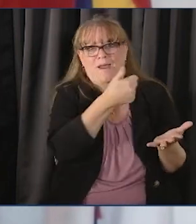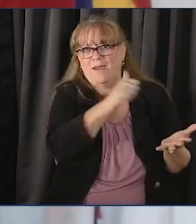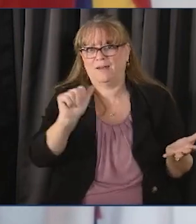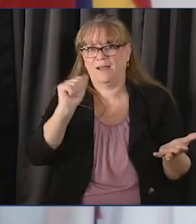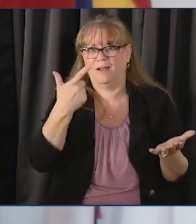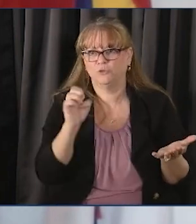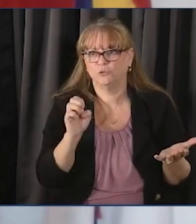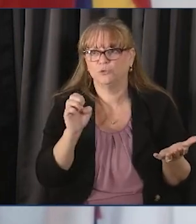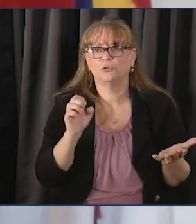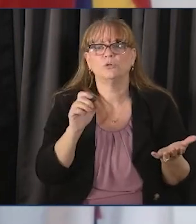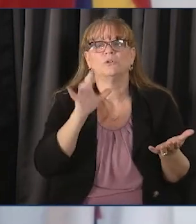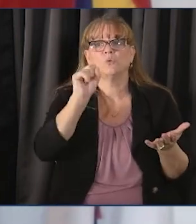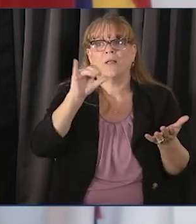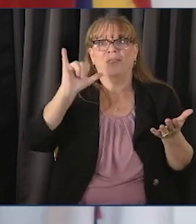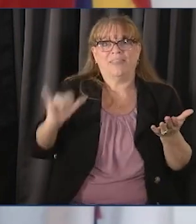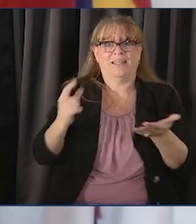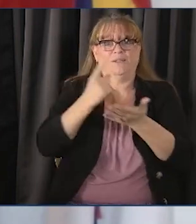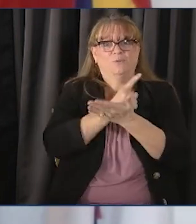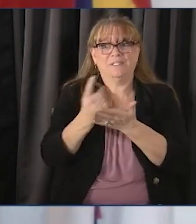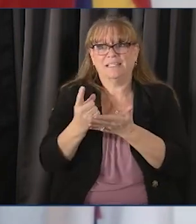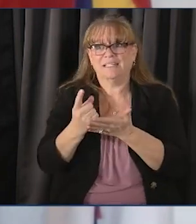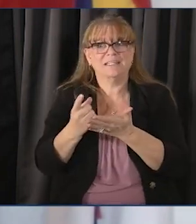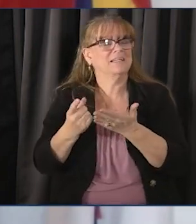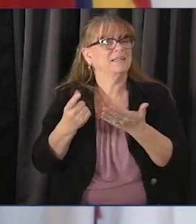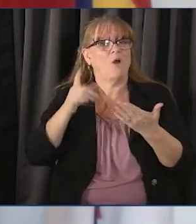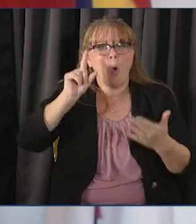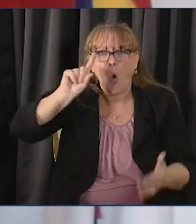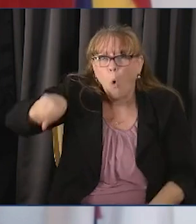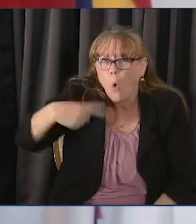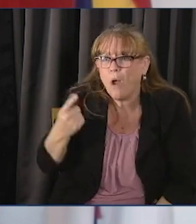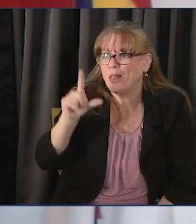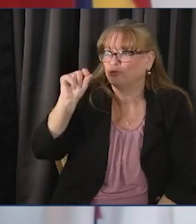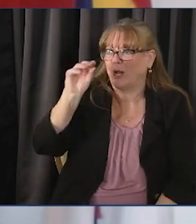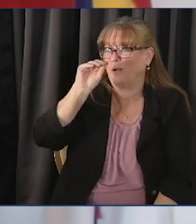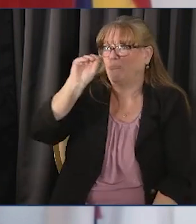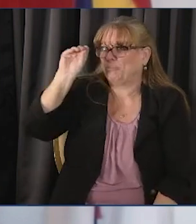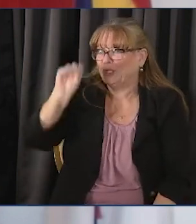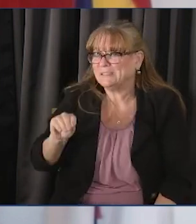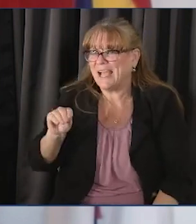that we have enough vaccine to to uh to vaccinate a lot of the problems and frustrations that